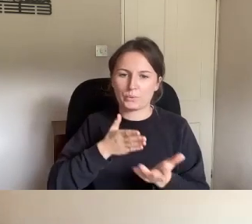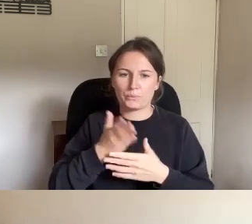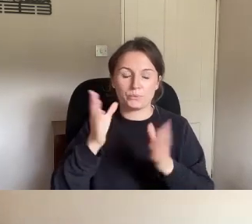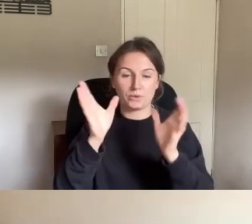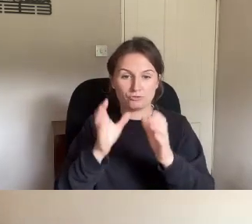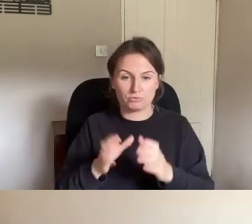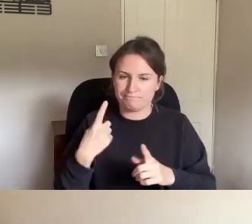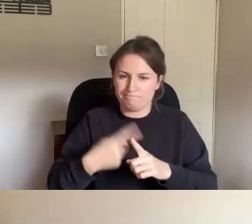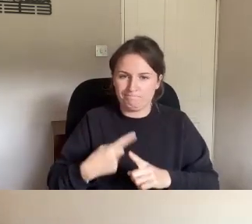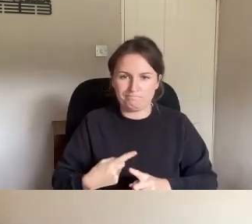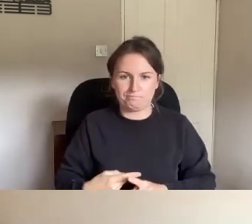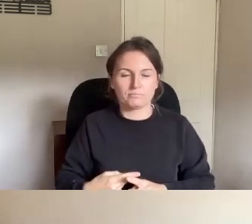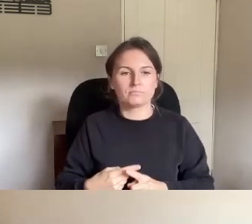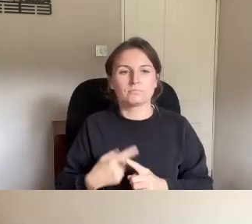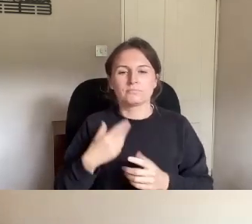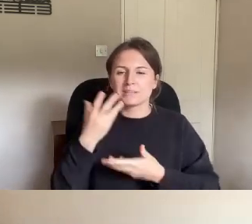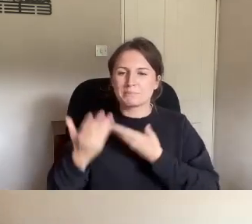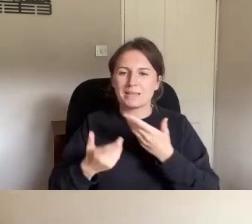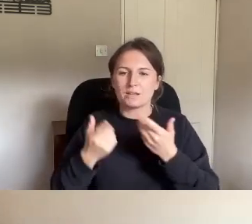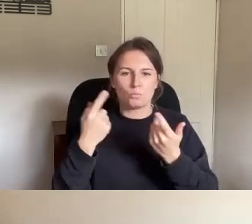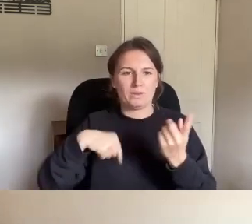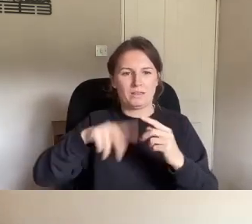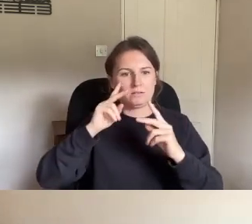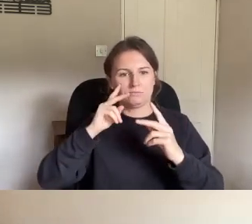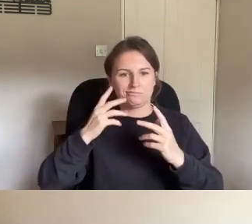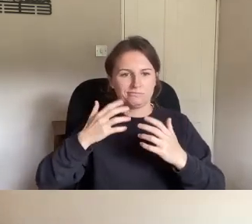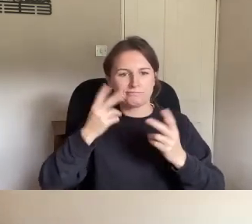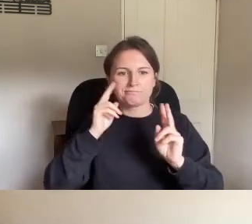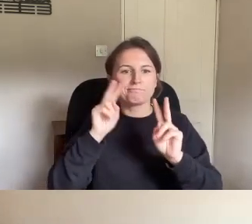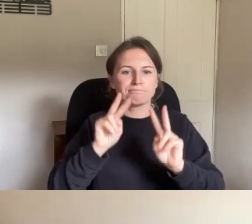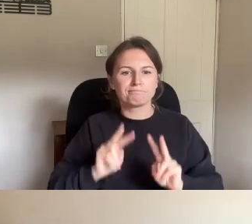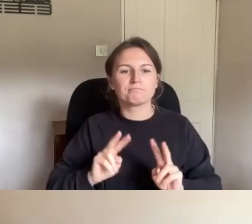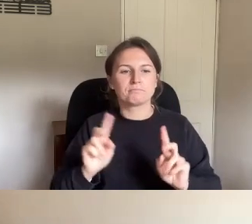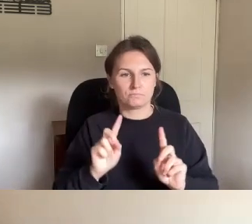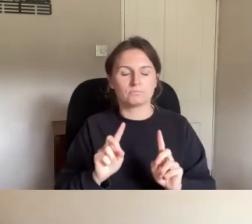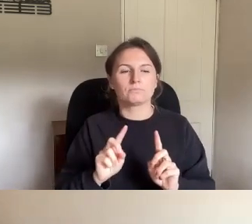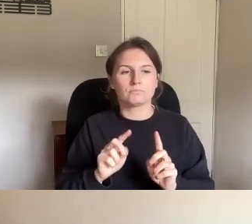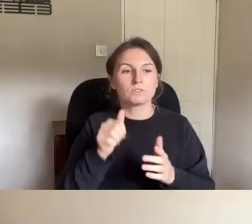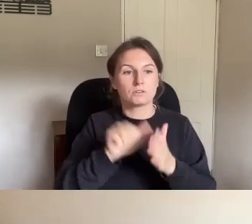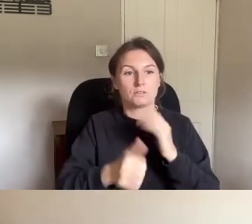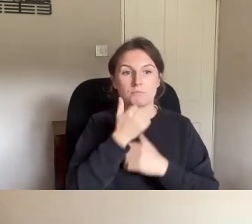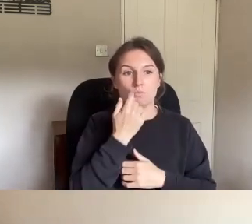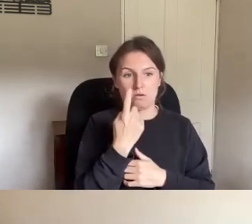and what we're looking for from each of them. We'll start off with the digital marketing category,